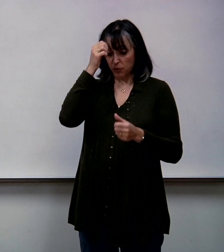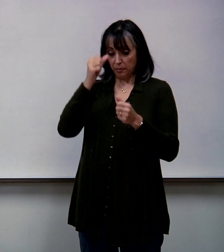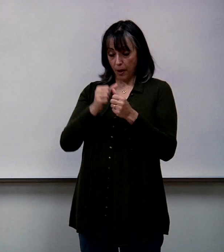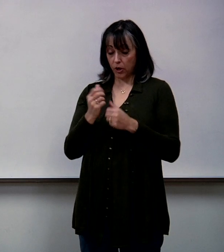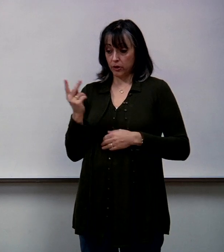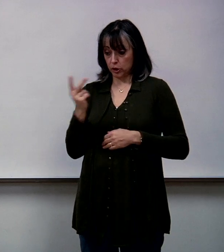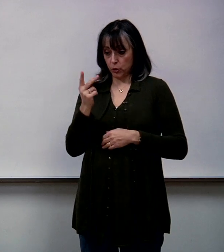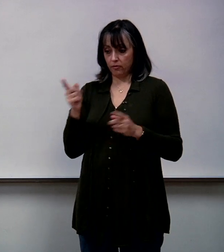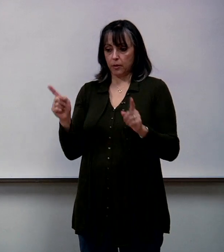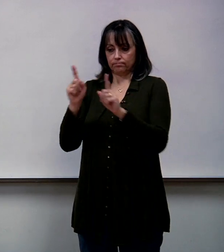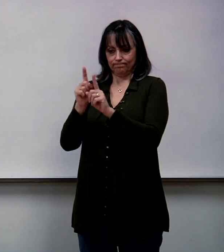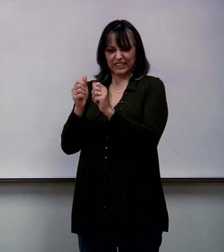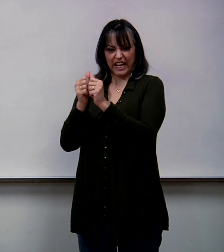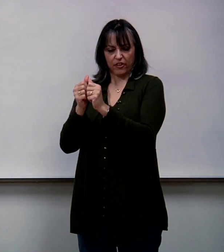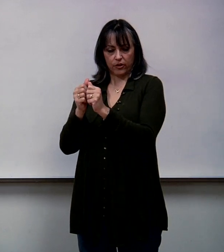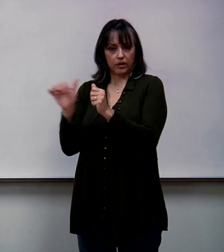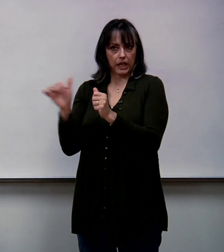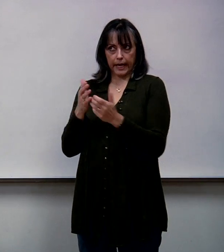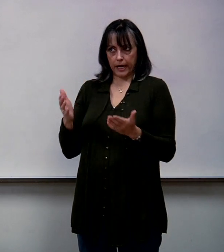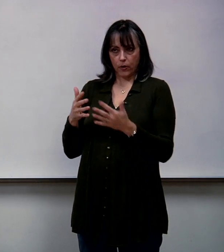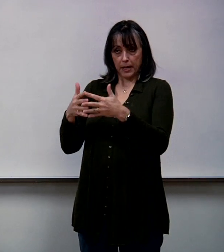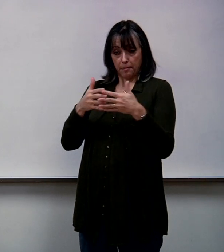again just like in the United States, it was Obama, Biden vs.